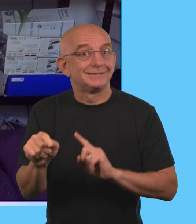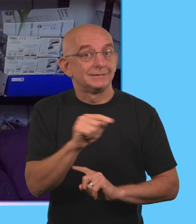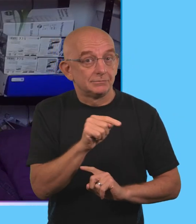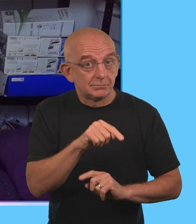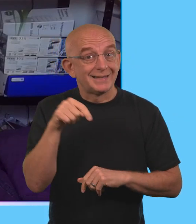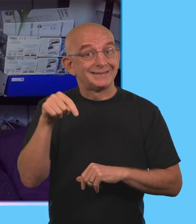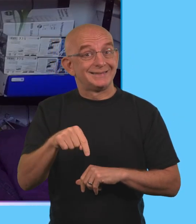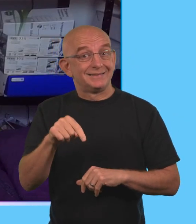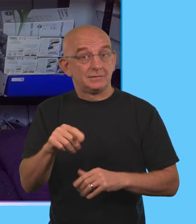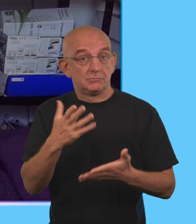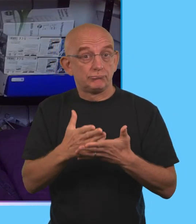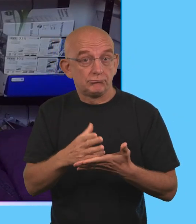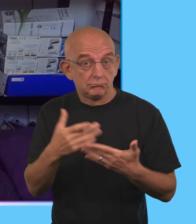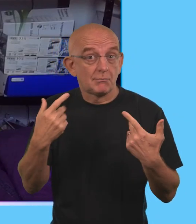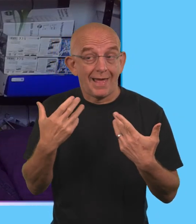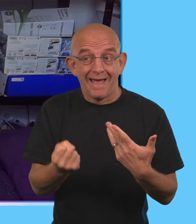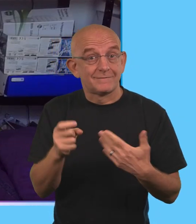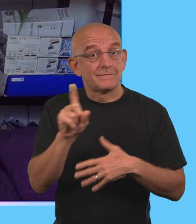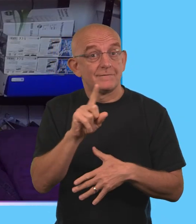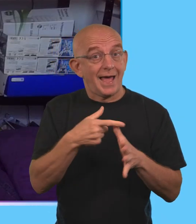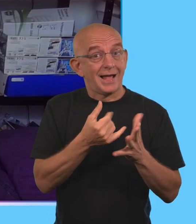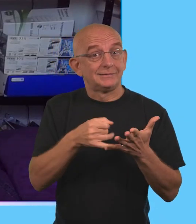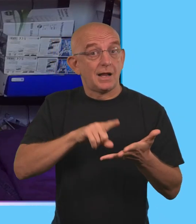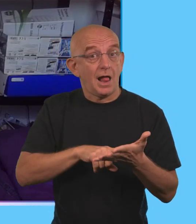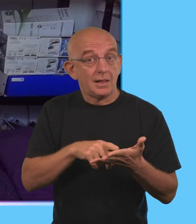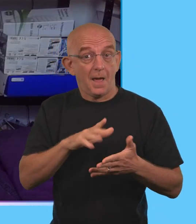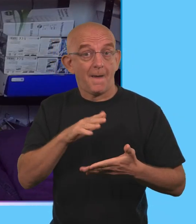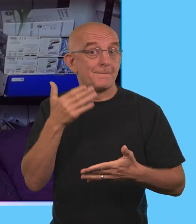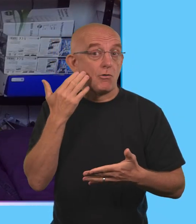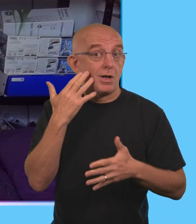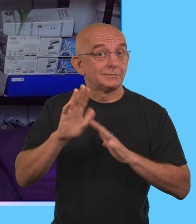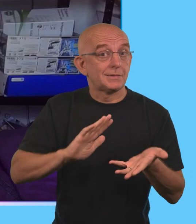The Access-Ability Summer Showcase is available with American Sign Language,